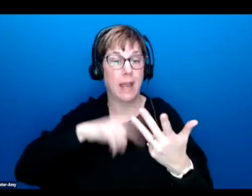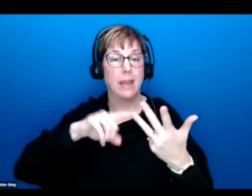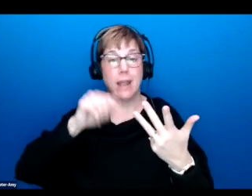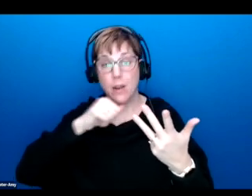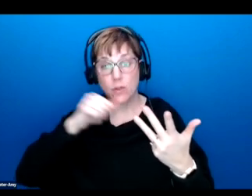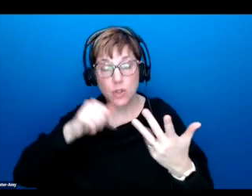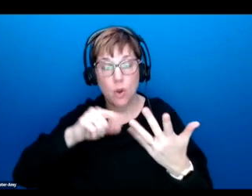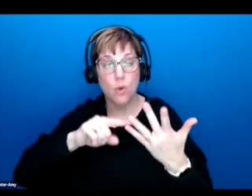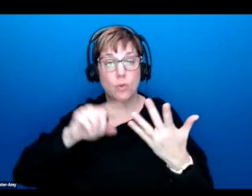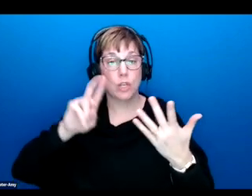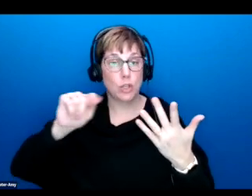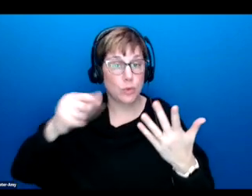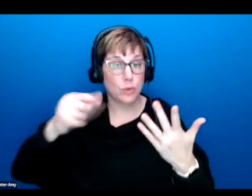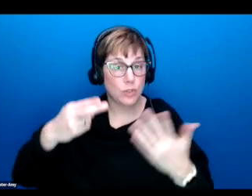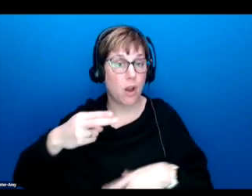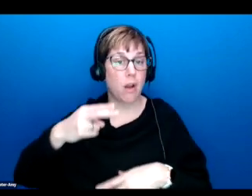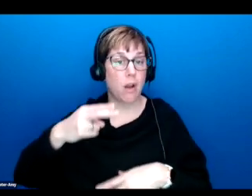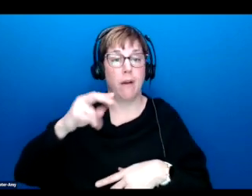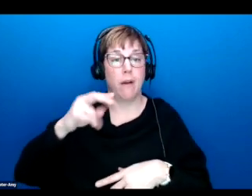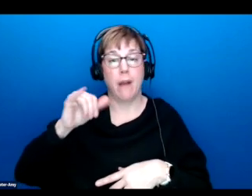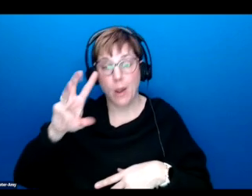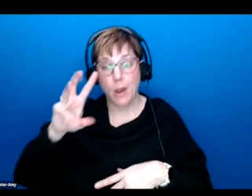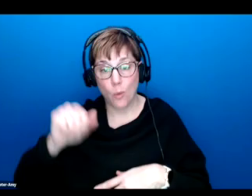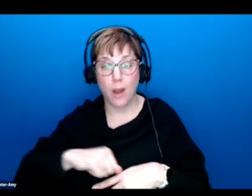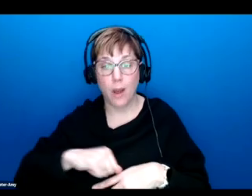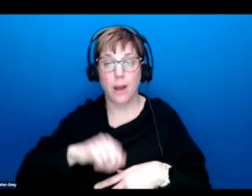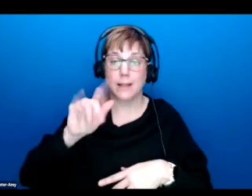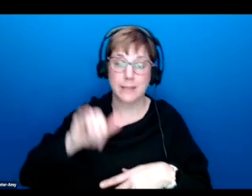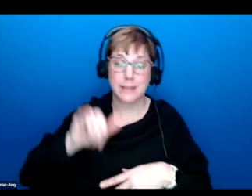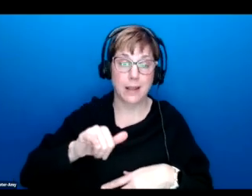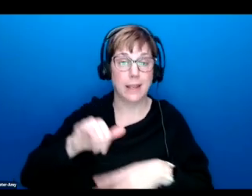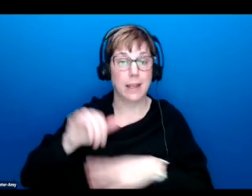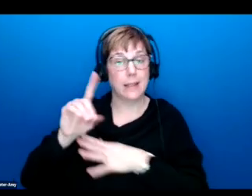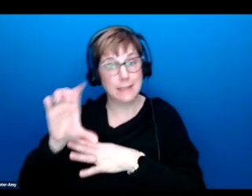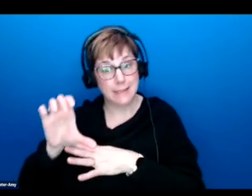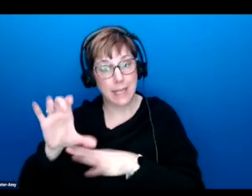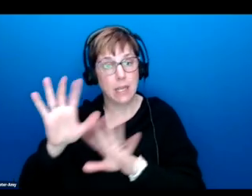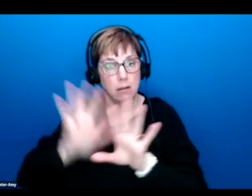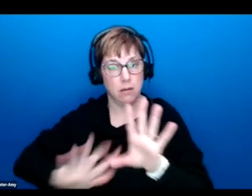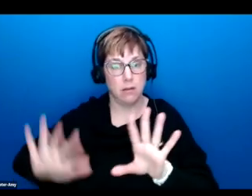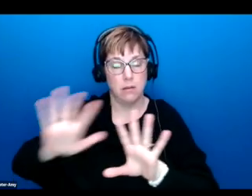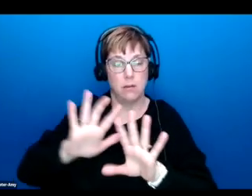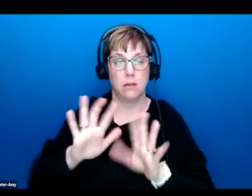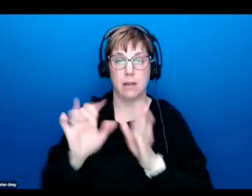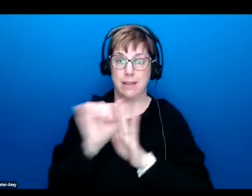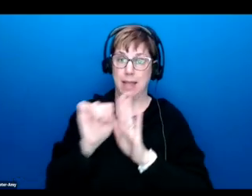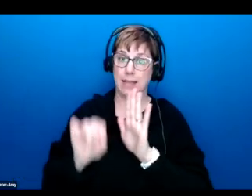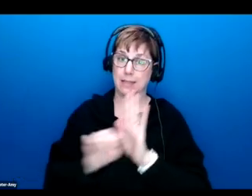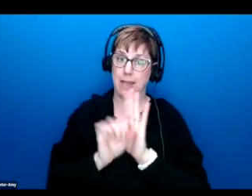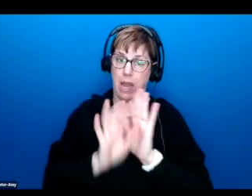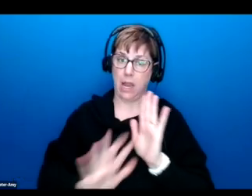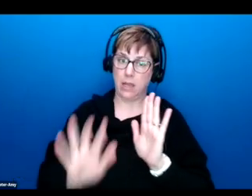Iowa, South Carolina, um, Kentucky, DC, so even states though that are marked in yellow